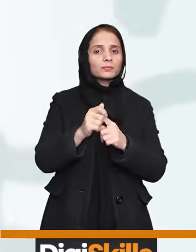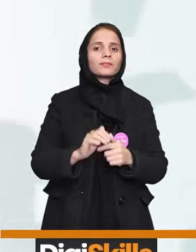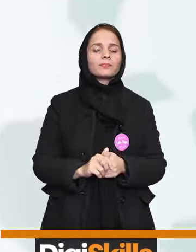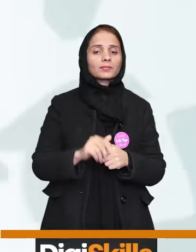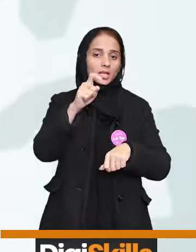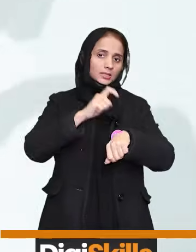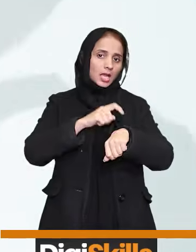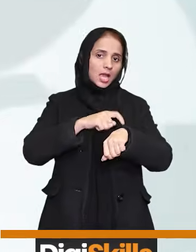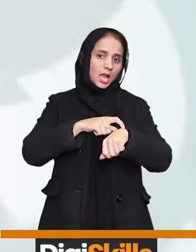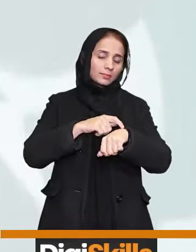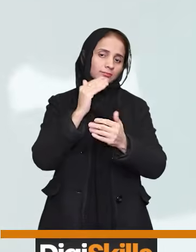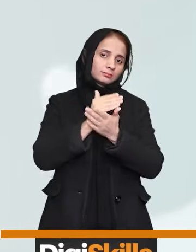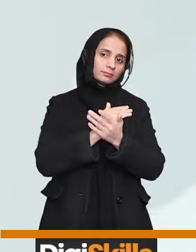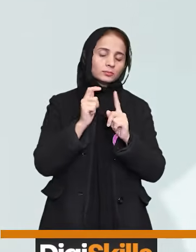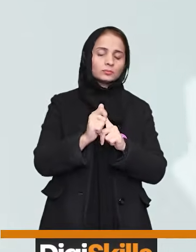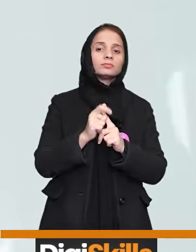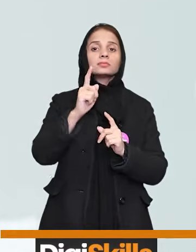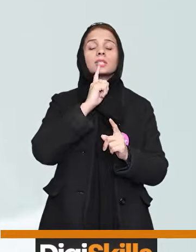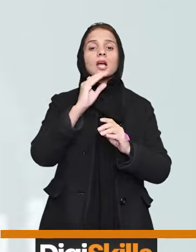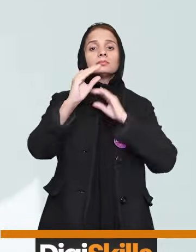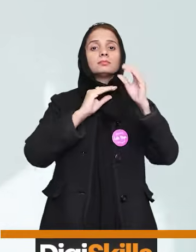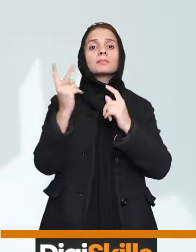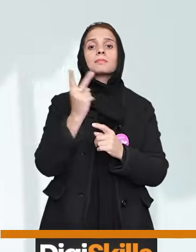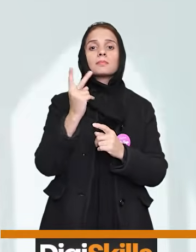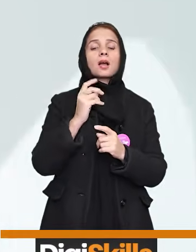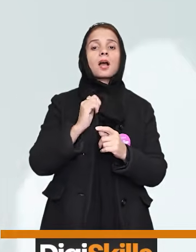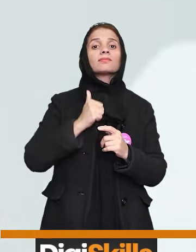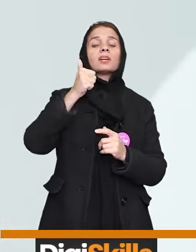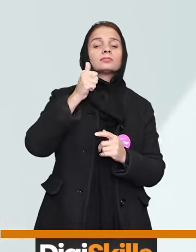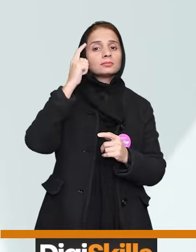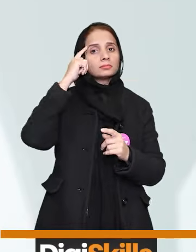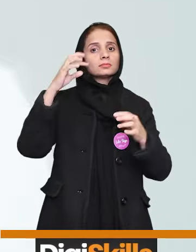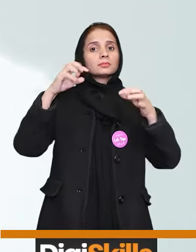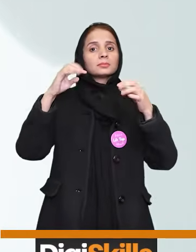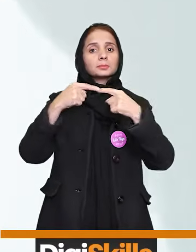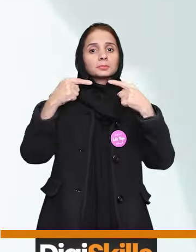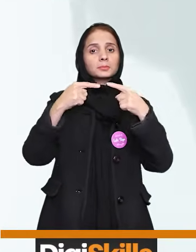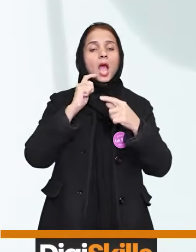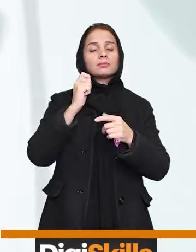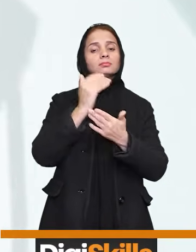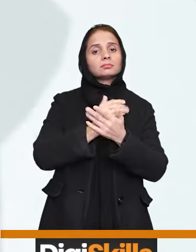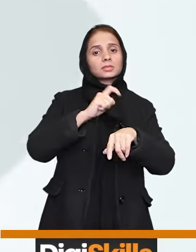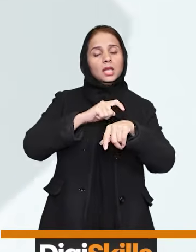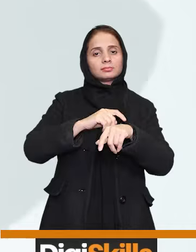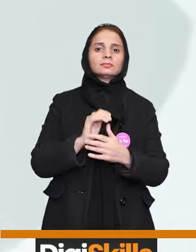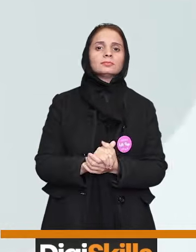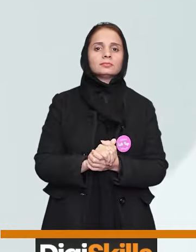that you manage your time. You must be professionally equipped to complete your project on time.